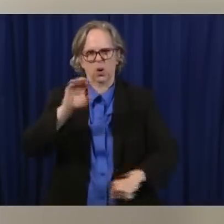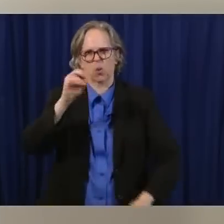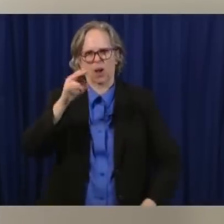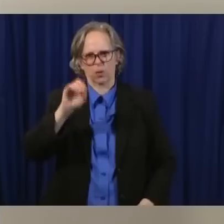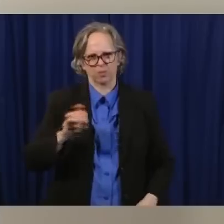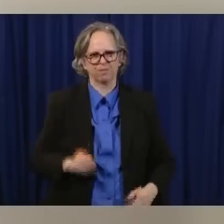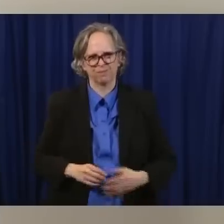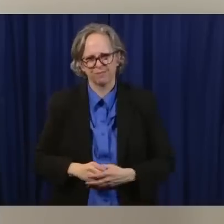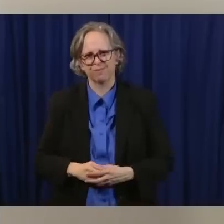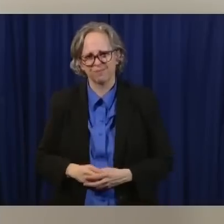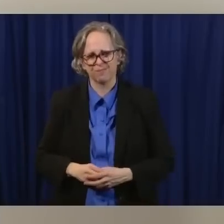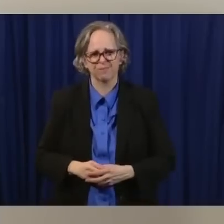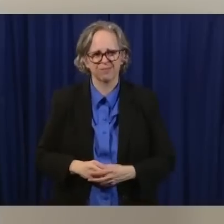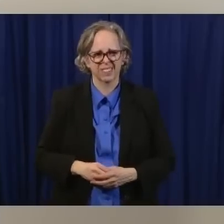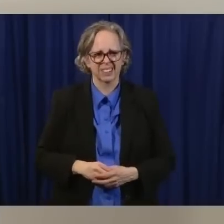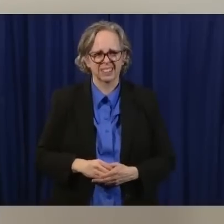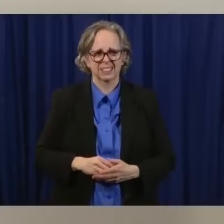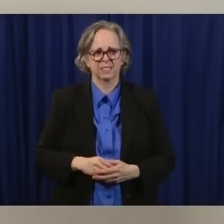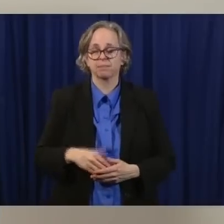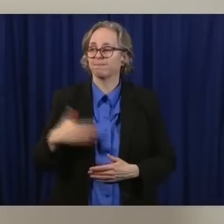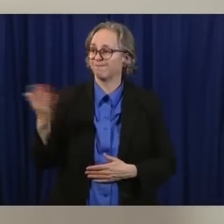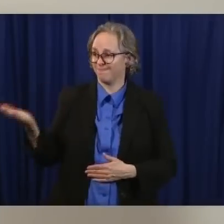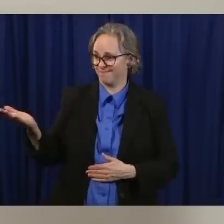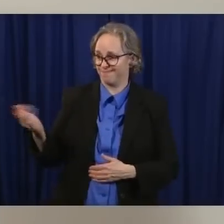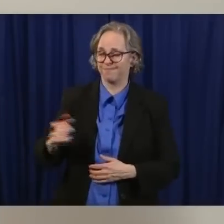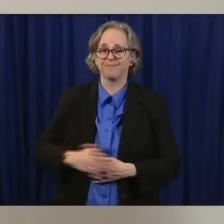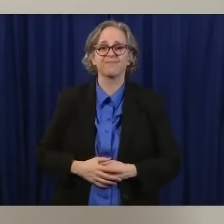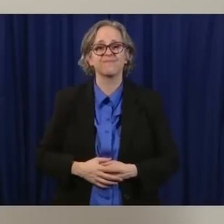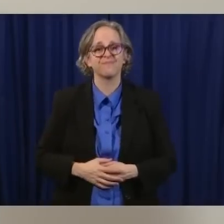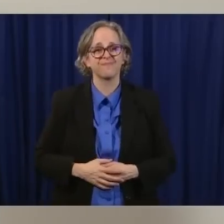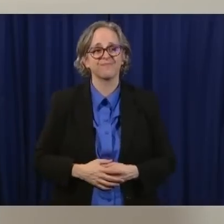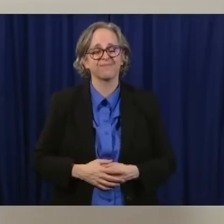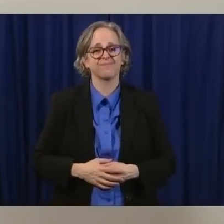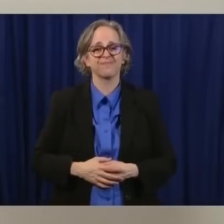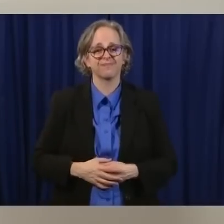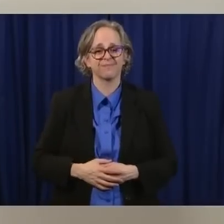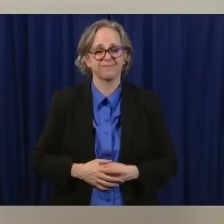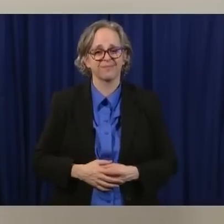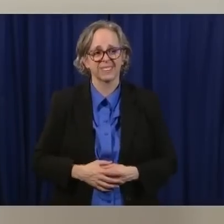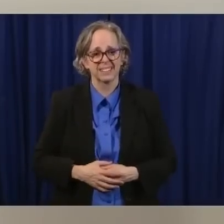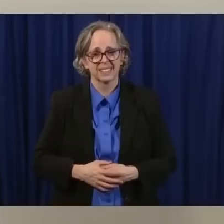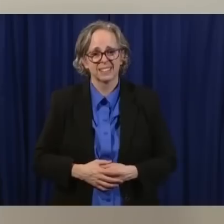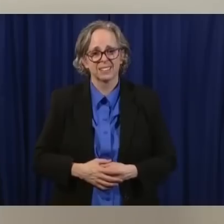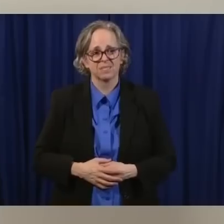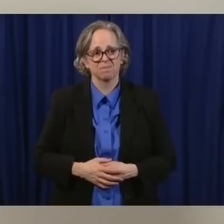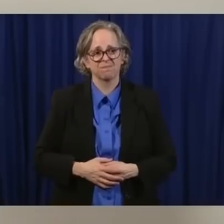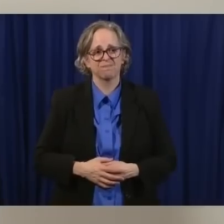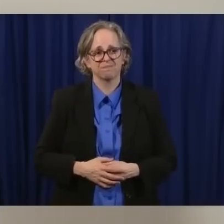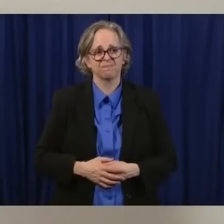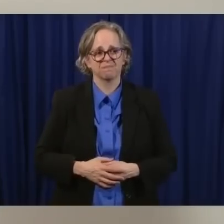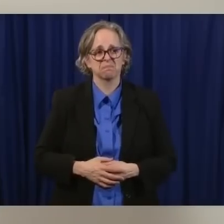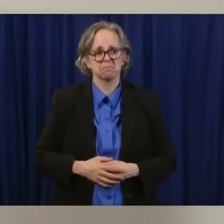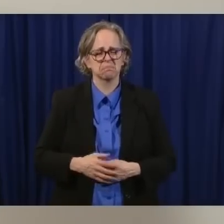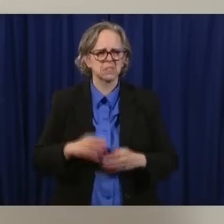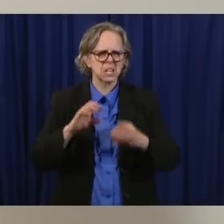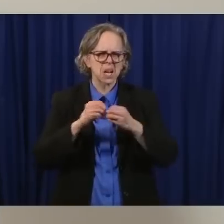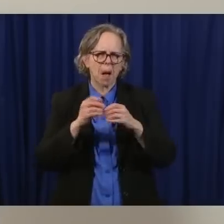WE ARE NOW REPORTING 610 DEATHS IN THE STATE OF OHIO. OTHER THAN THAT, ON OUR NEXT